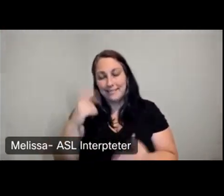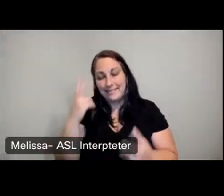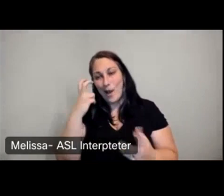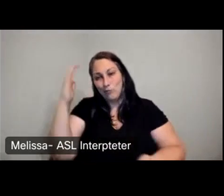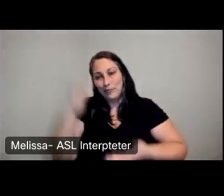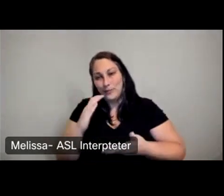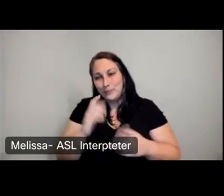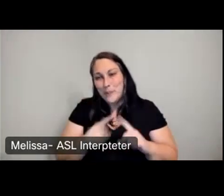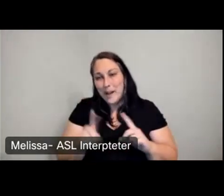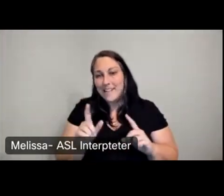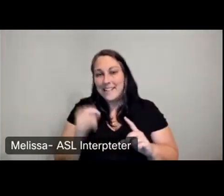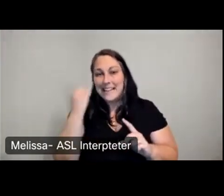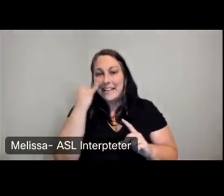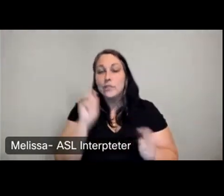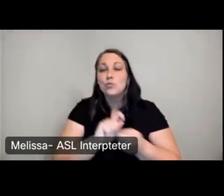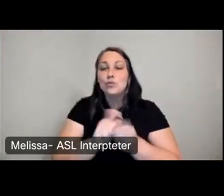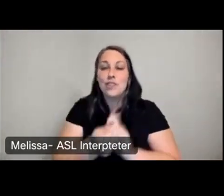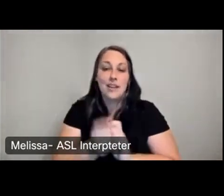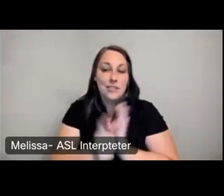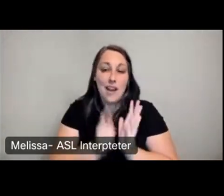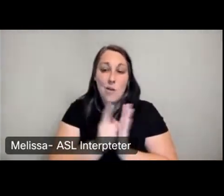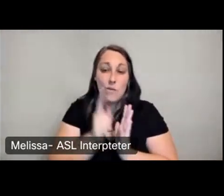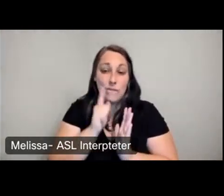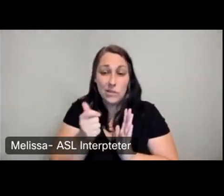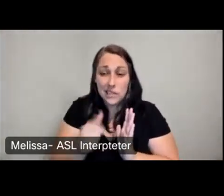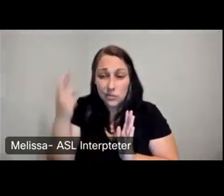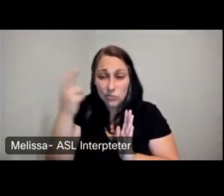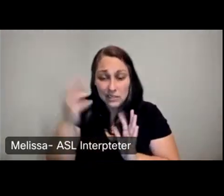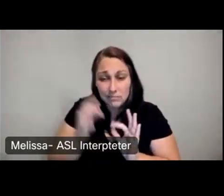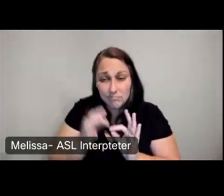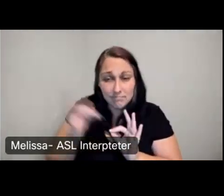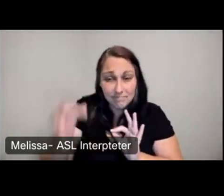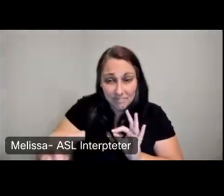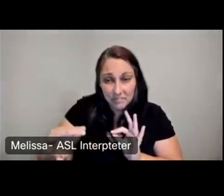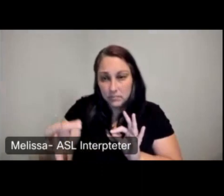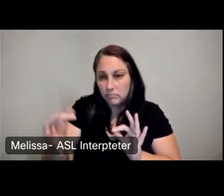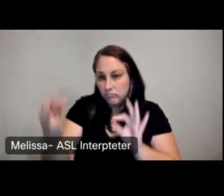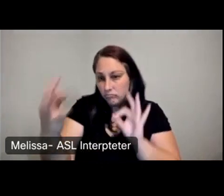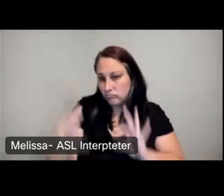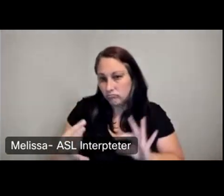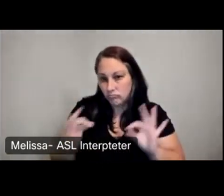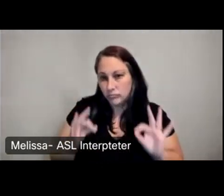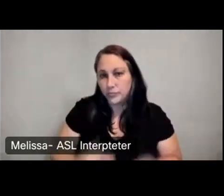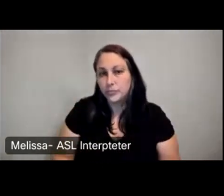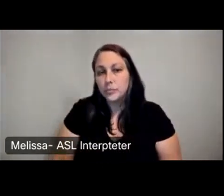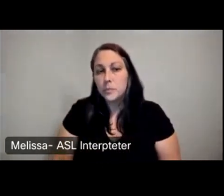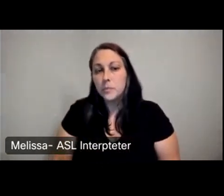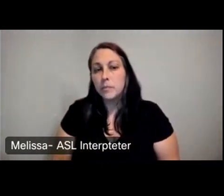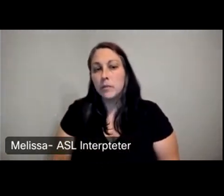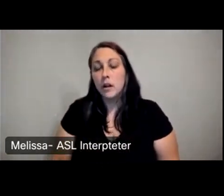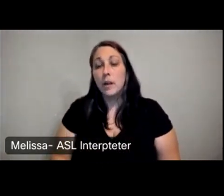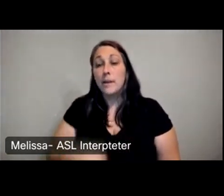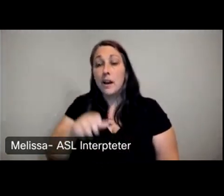they need to be different um one of the things that we're also working through is uh securing